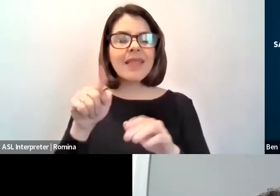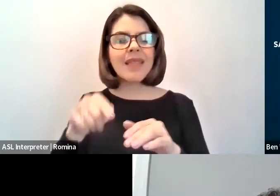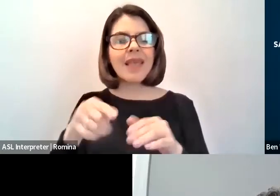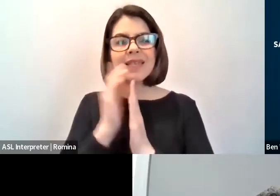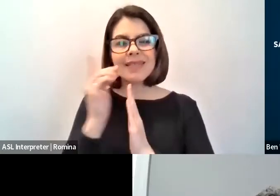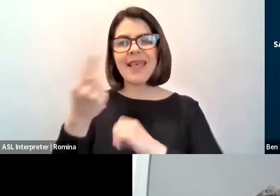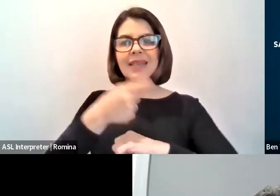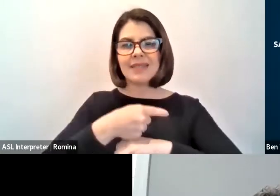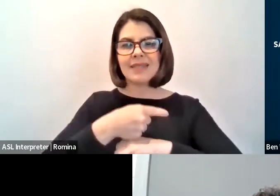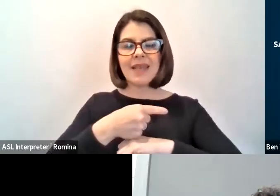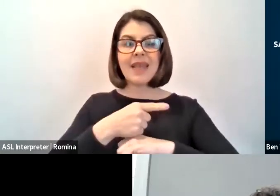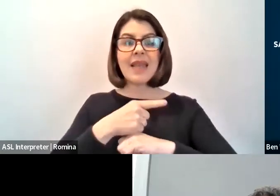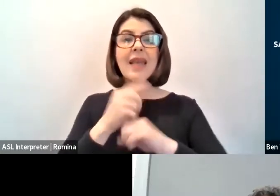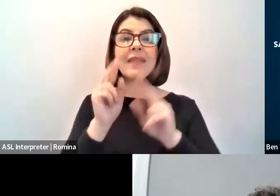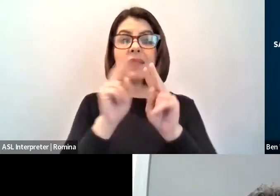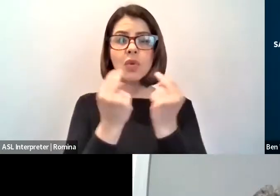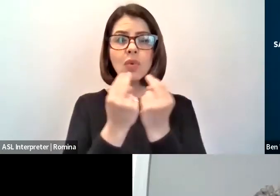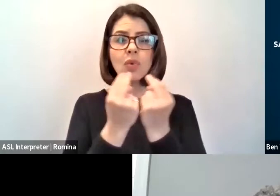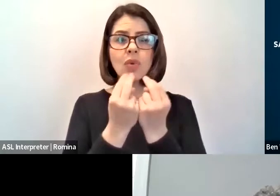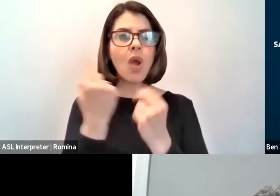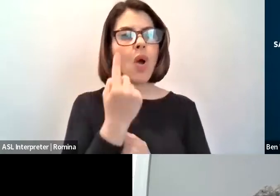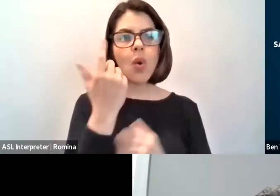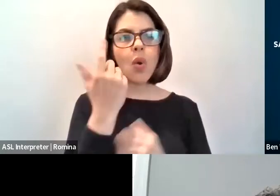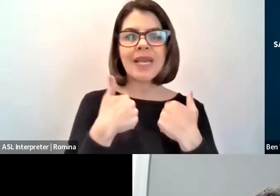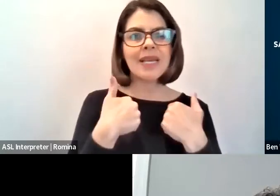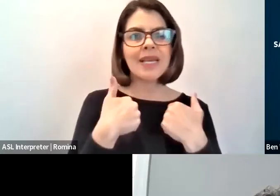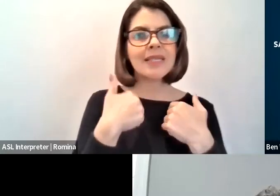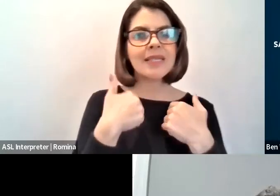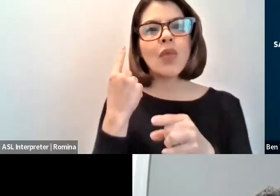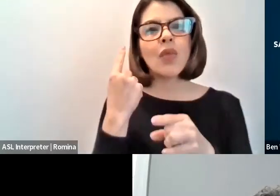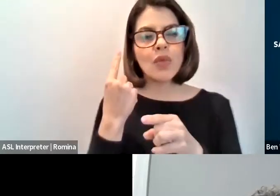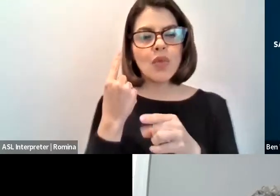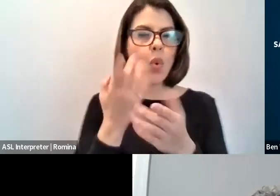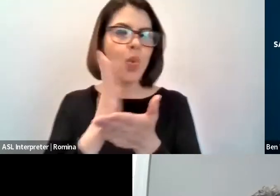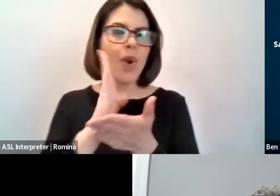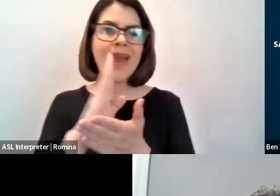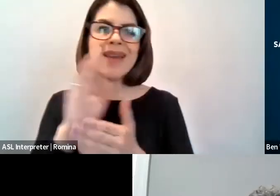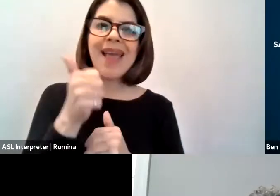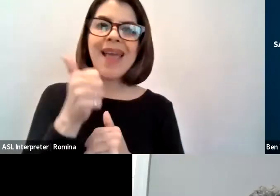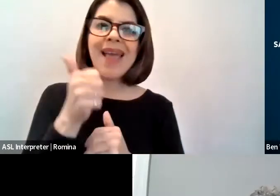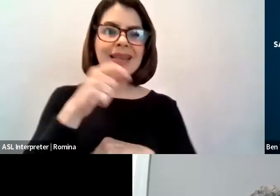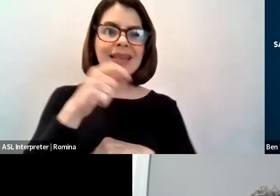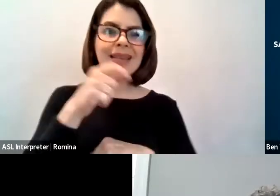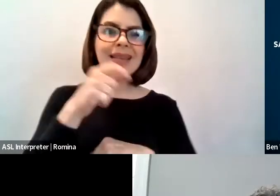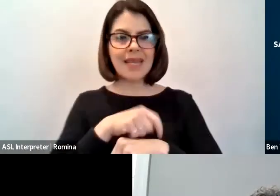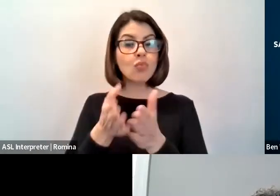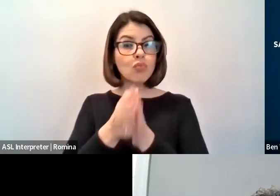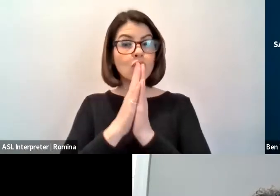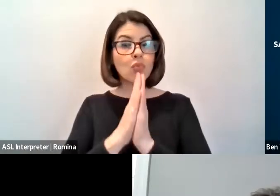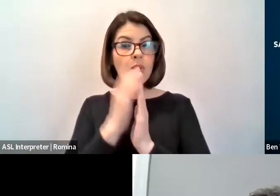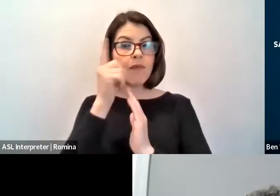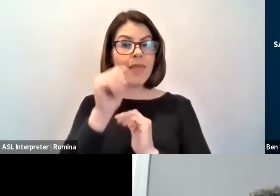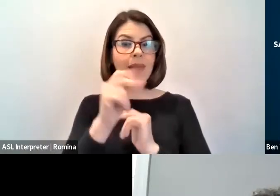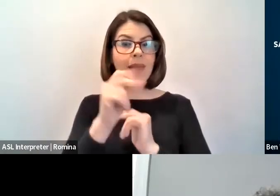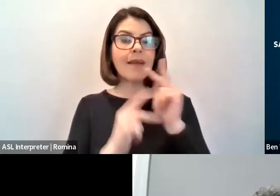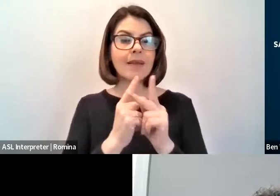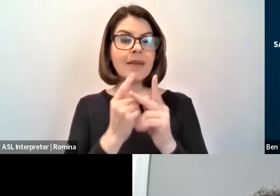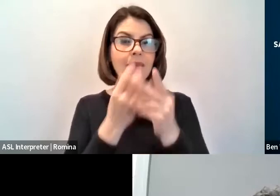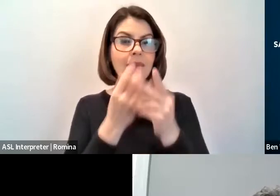and the union always has the right at any time to request that type of information. So we have two ways of getting it.